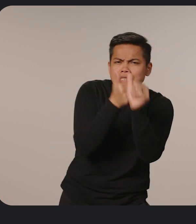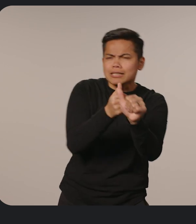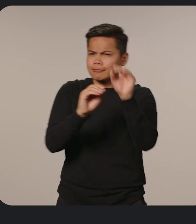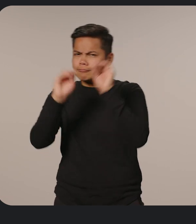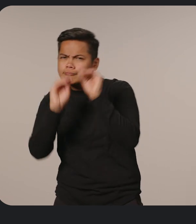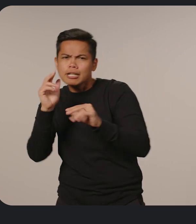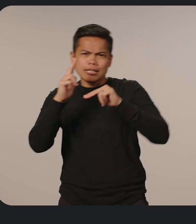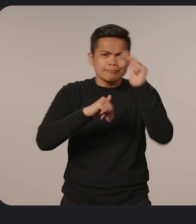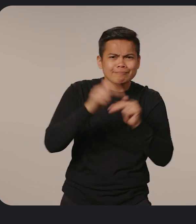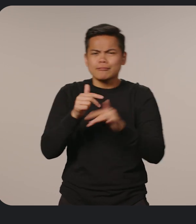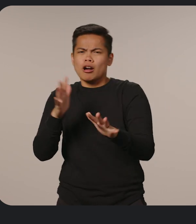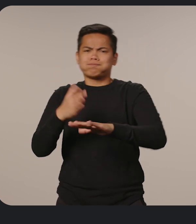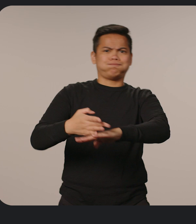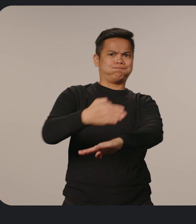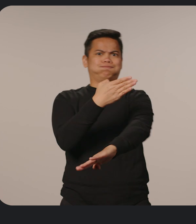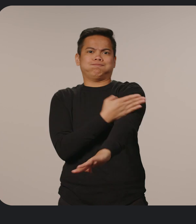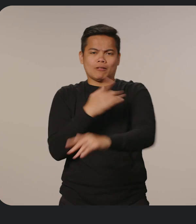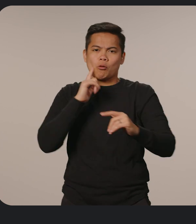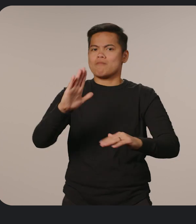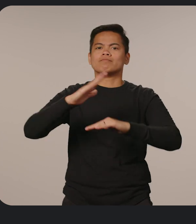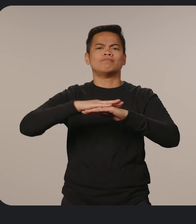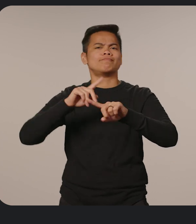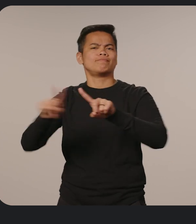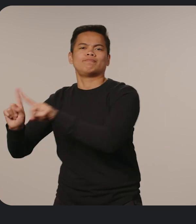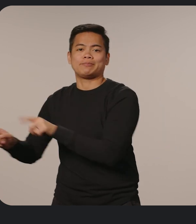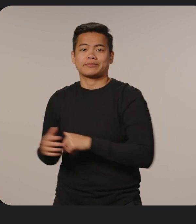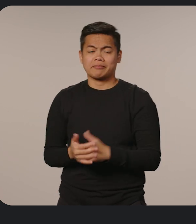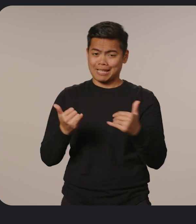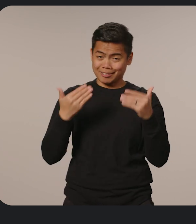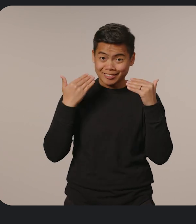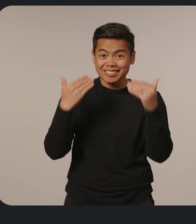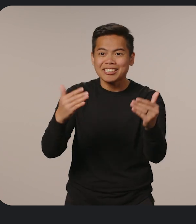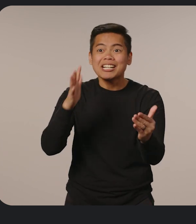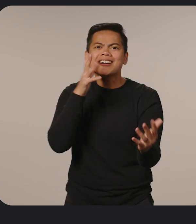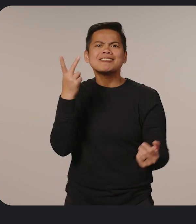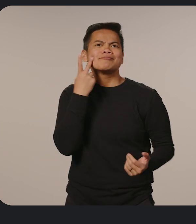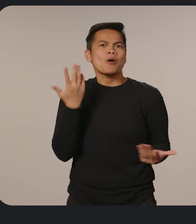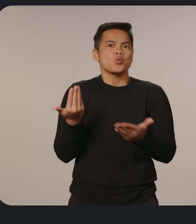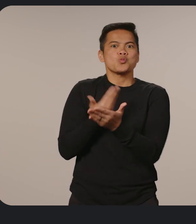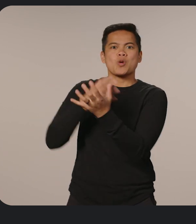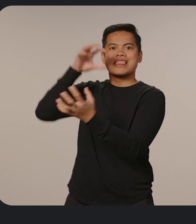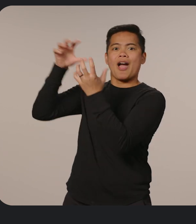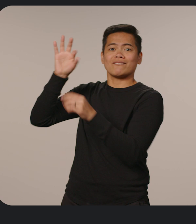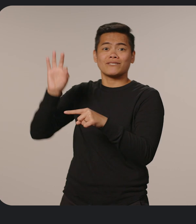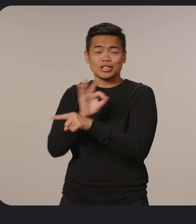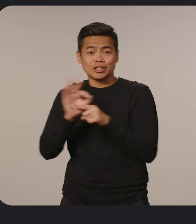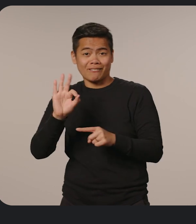setup start building faster and improve the quality of your apps across many platforms